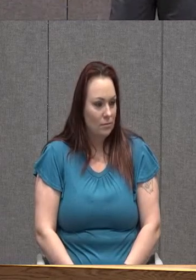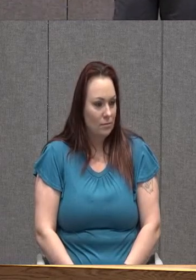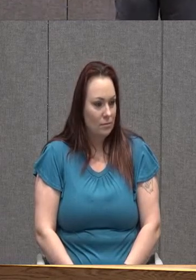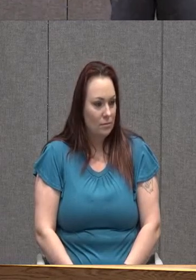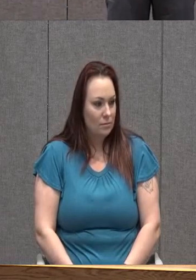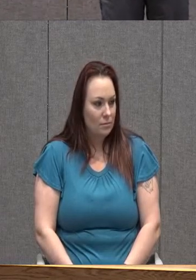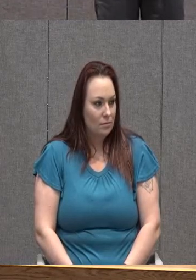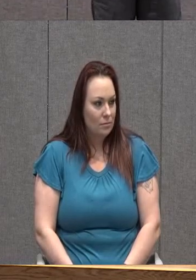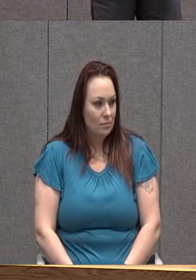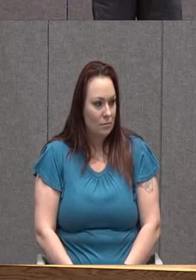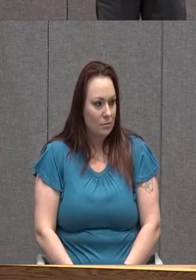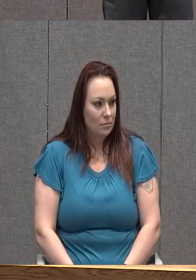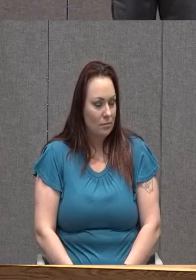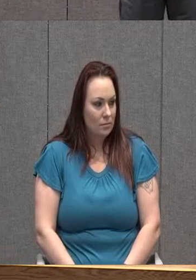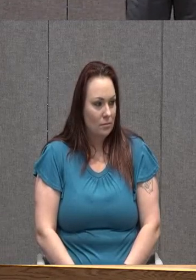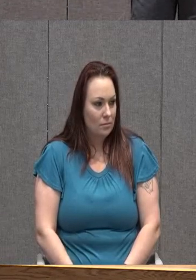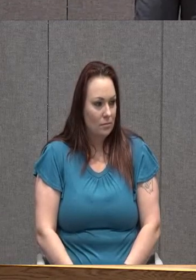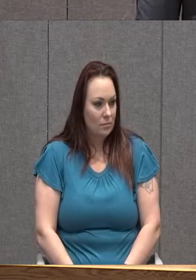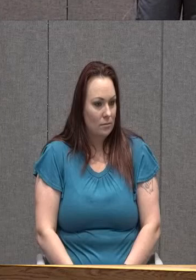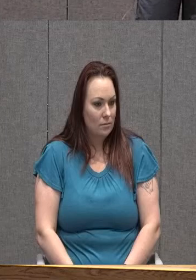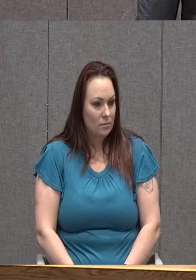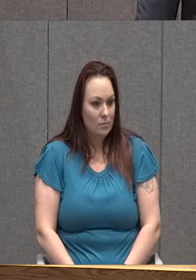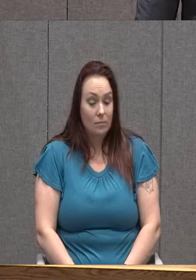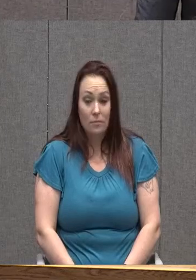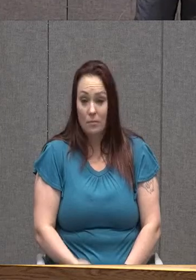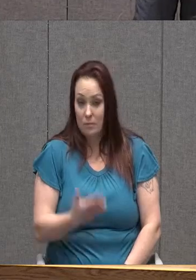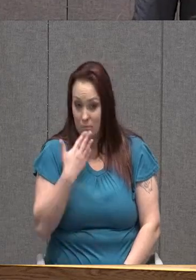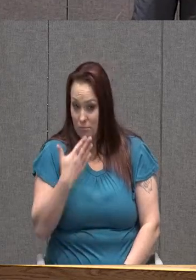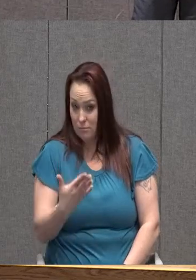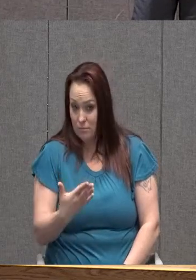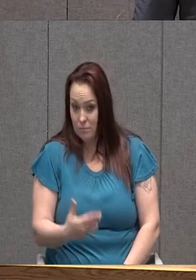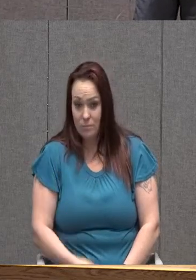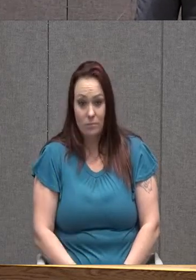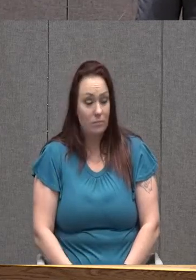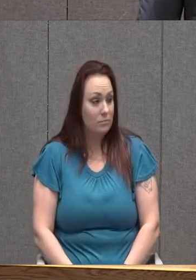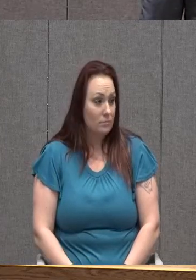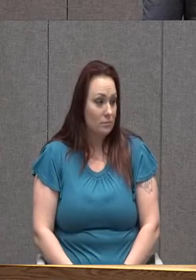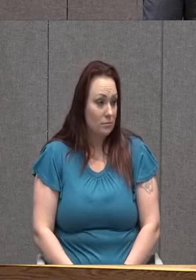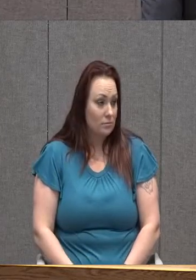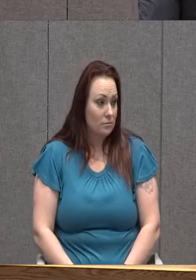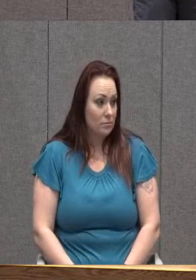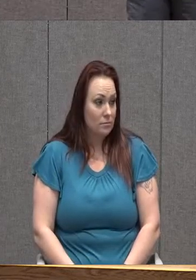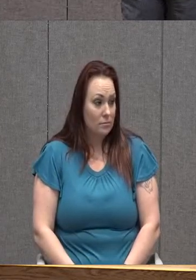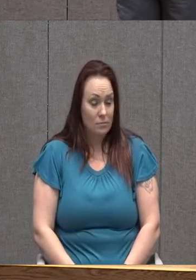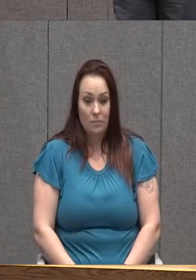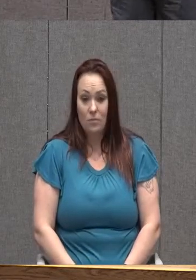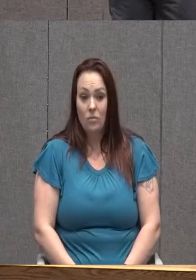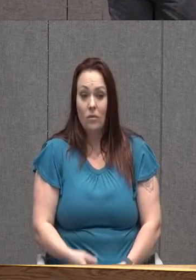Go ahead, Mr Dunham, it's all yours - Thank you. So while Mr Dunham's finishing getting ready, you're going to need to go and grab